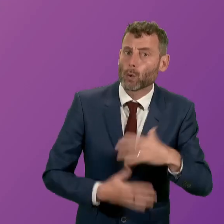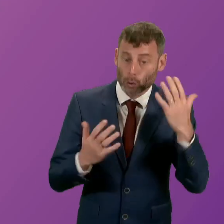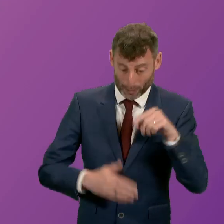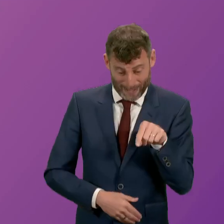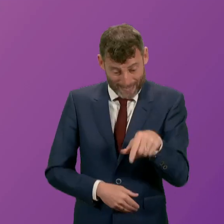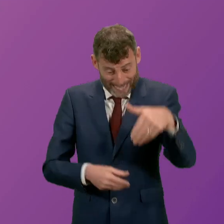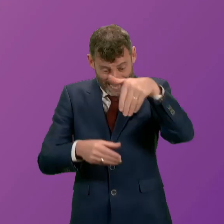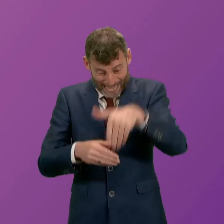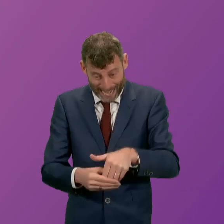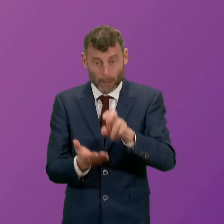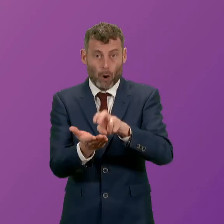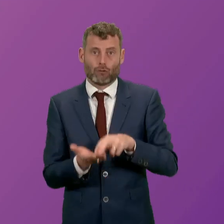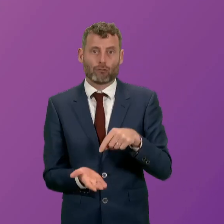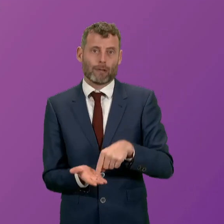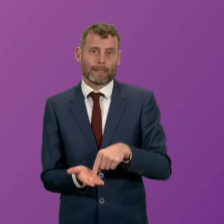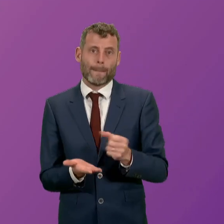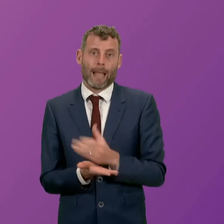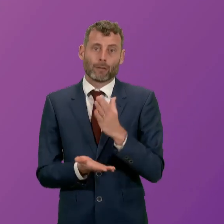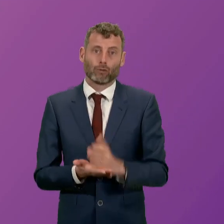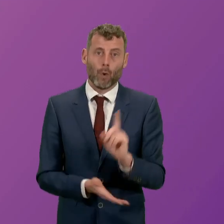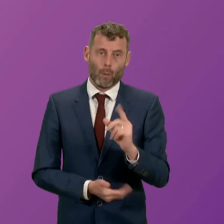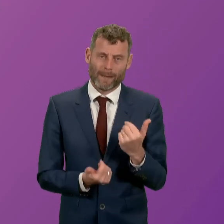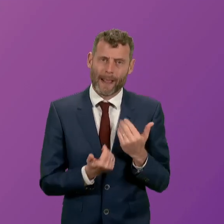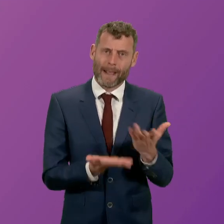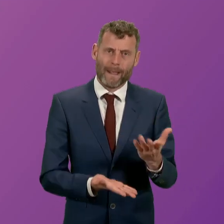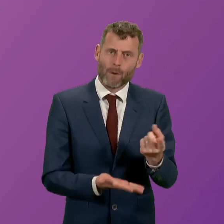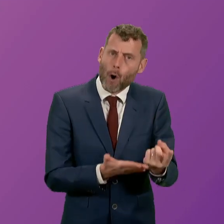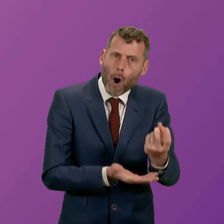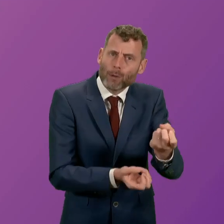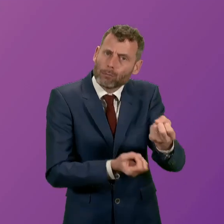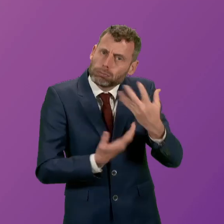structured to ensure that community voice and community aspiration are right at the